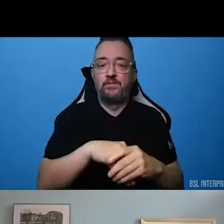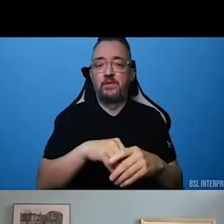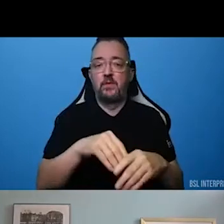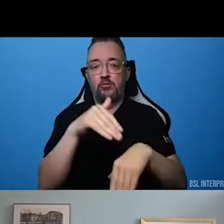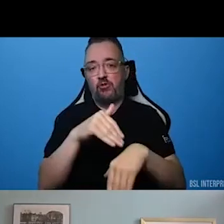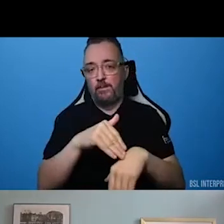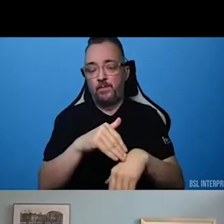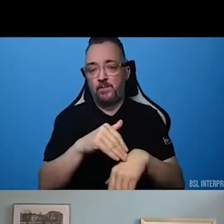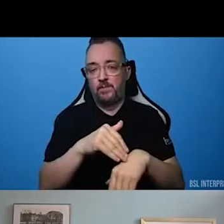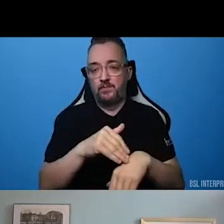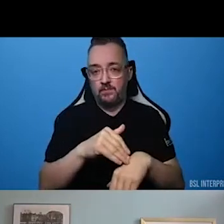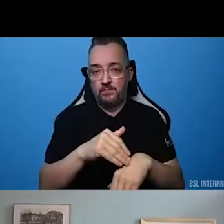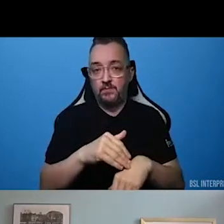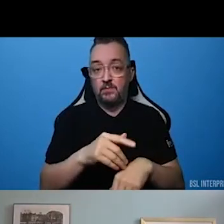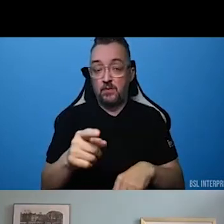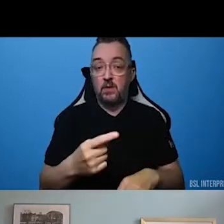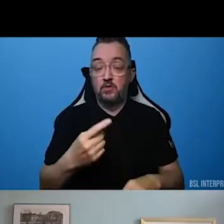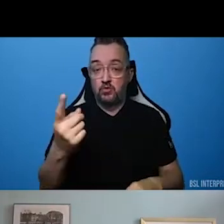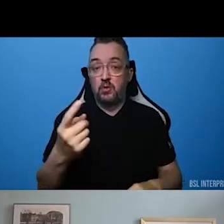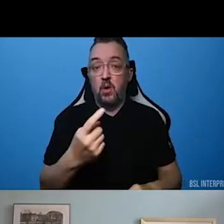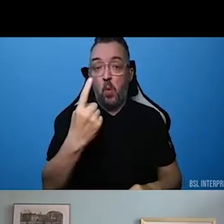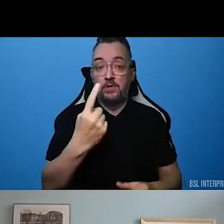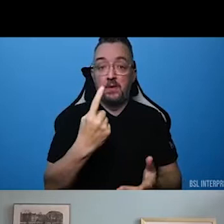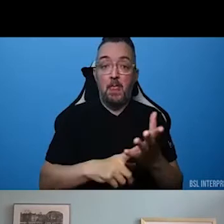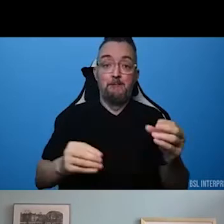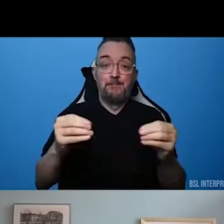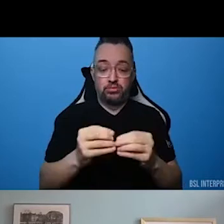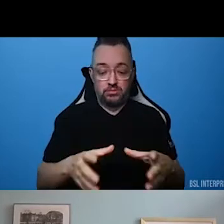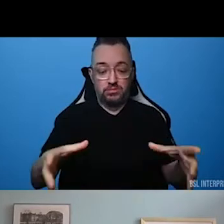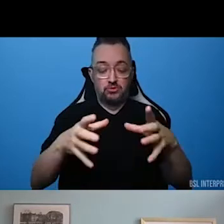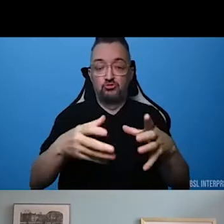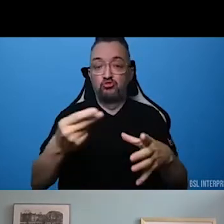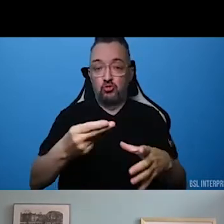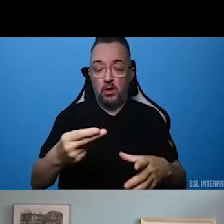In every pound of sugar used we may be considered as consuming